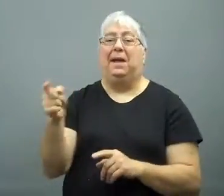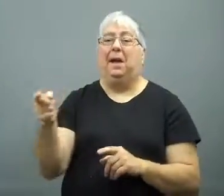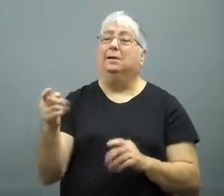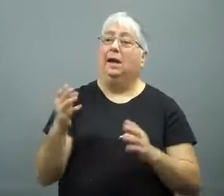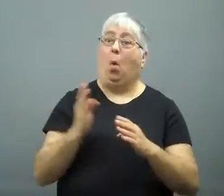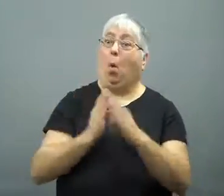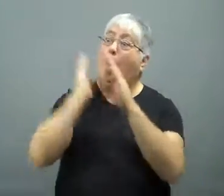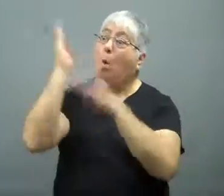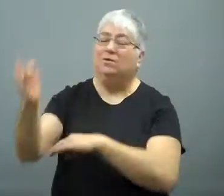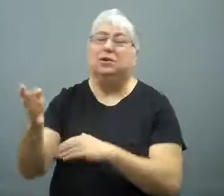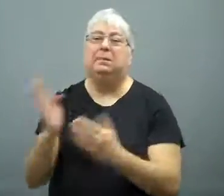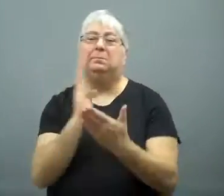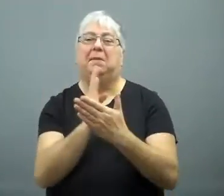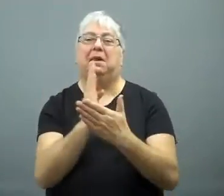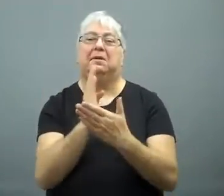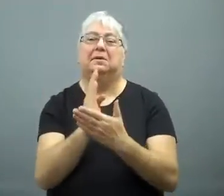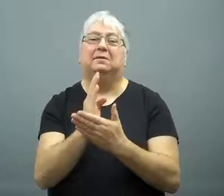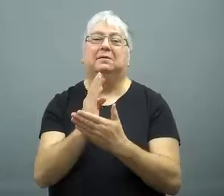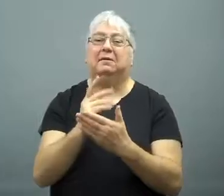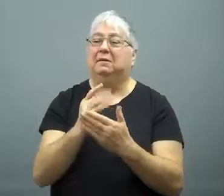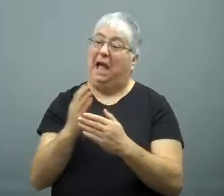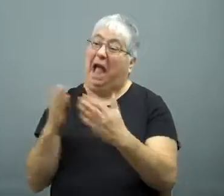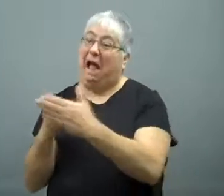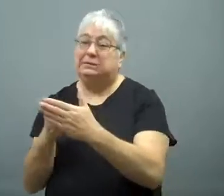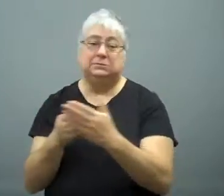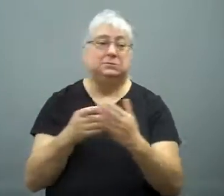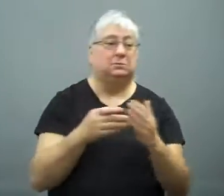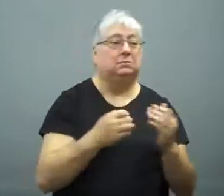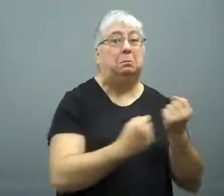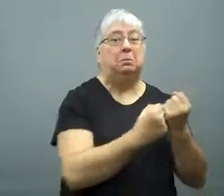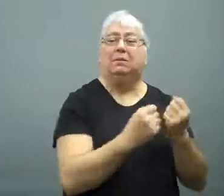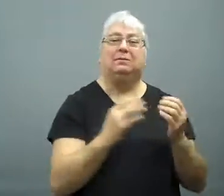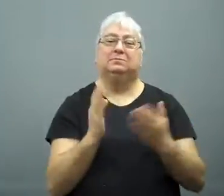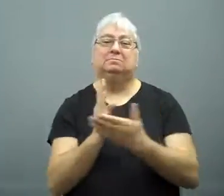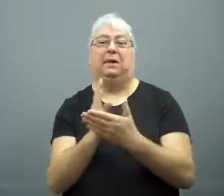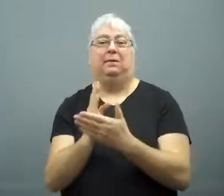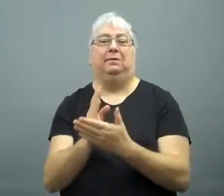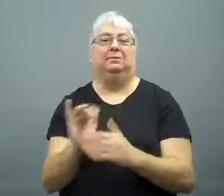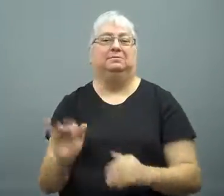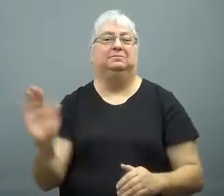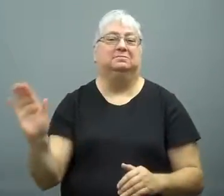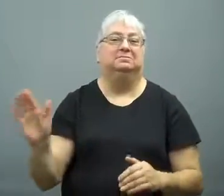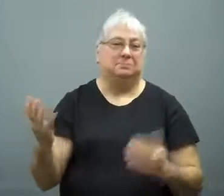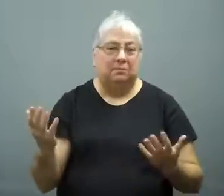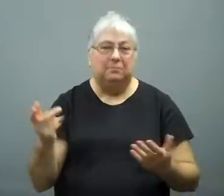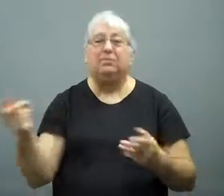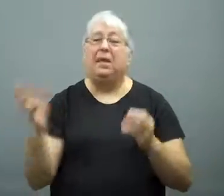He's considered a moderate.